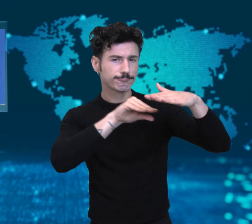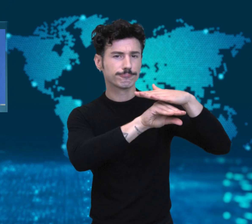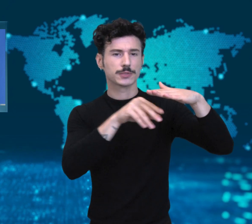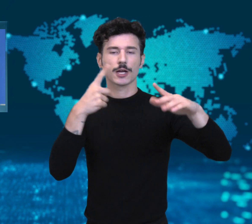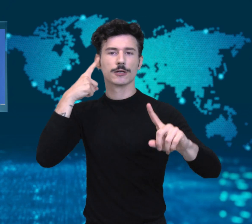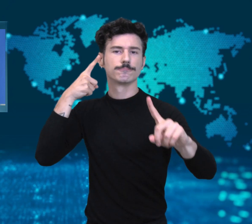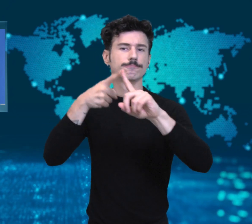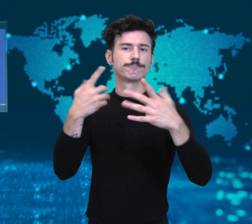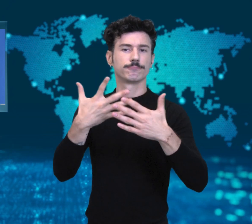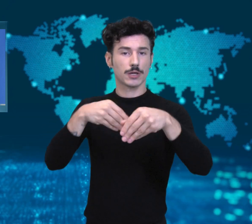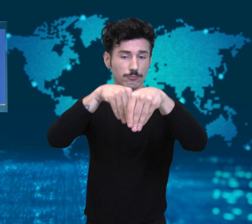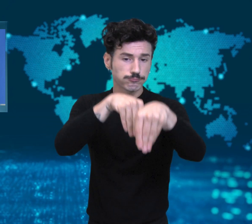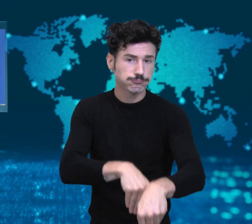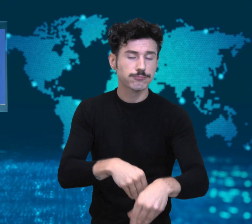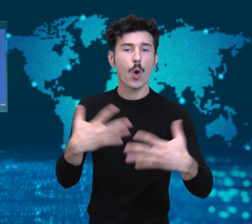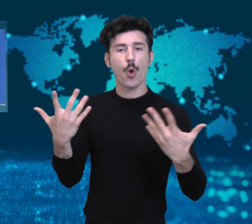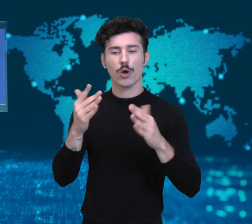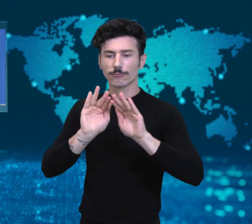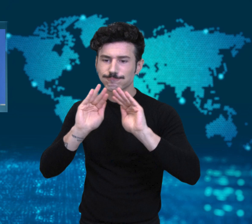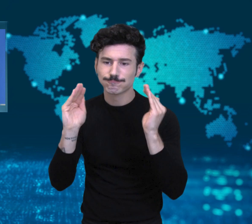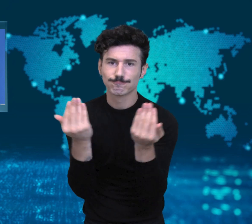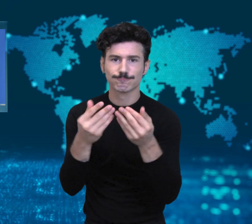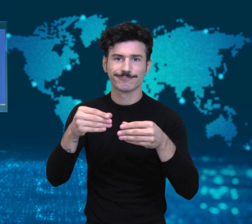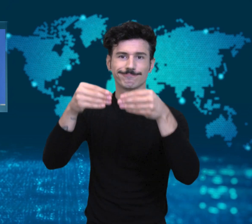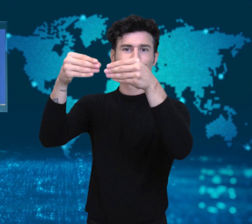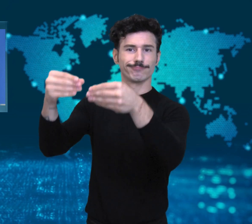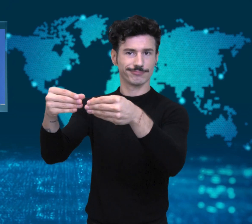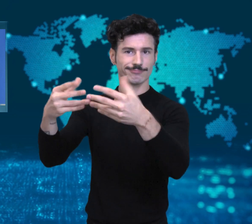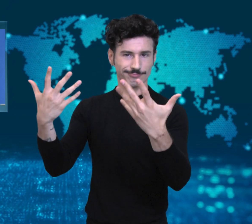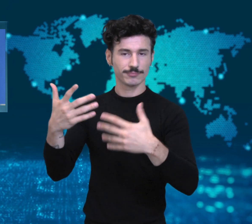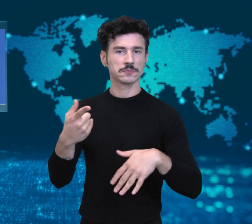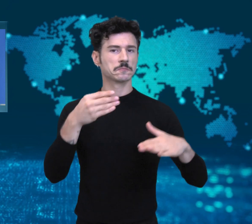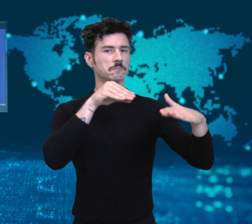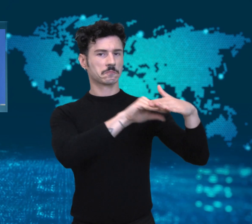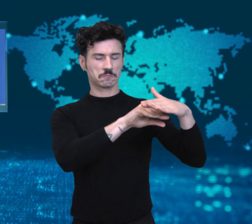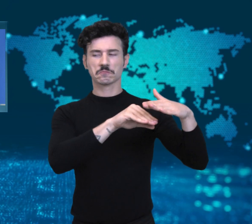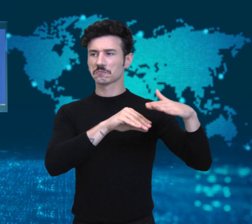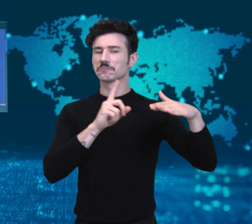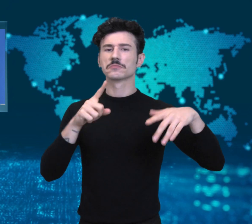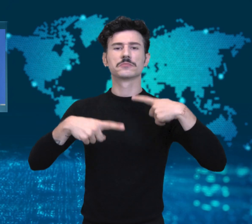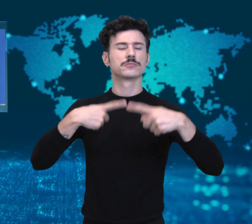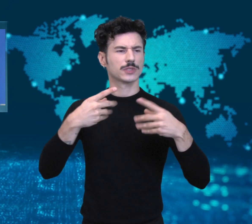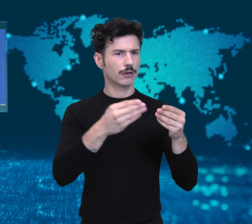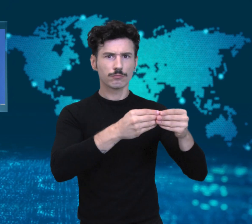When the university investigated his disappearance,